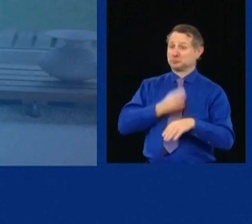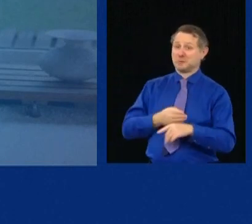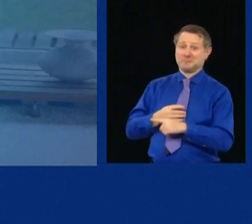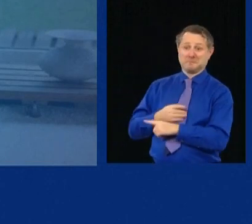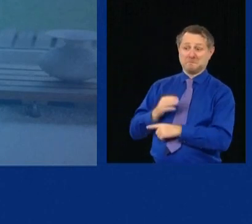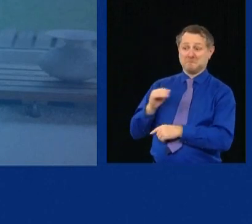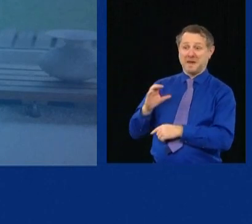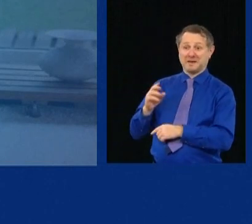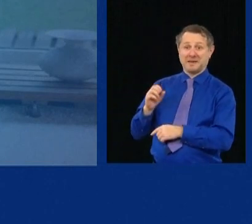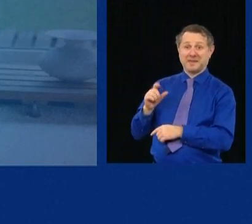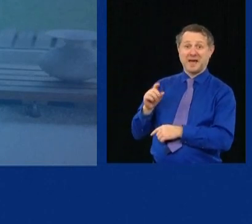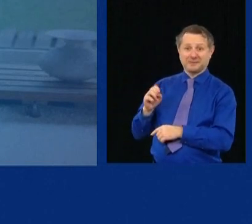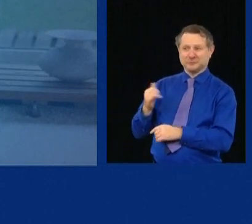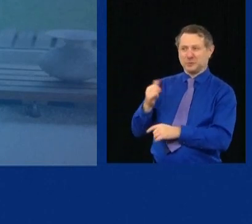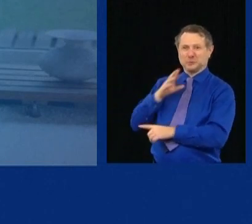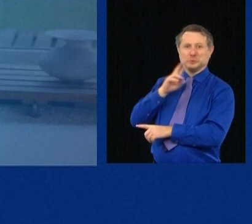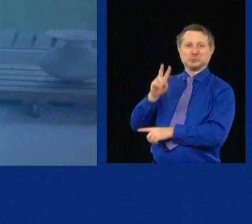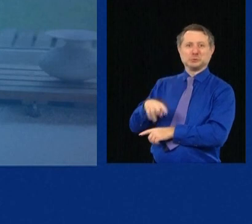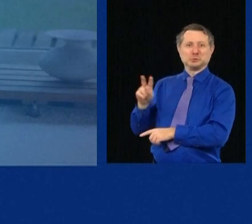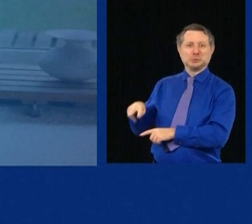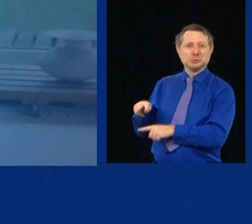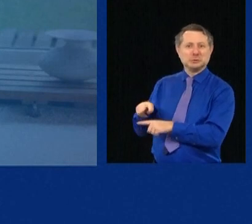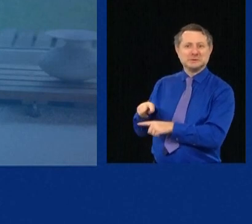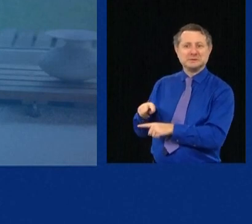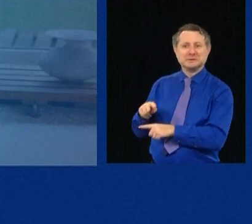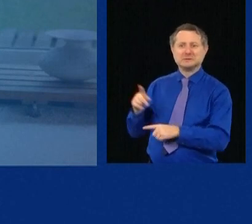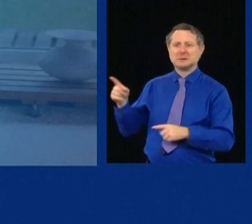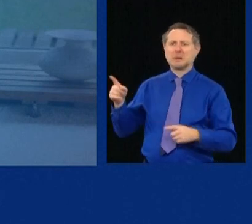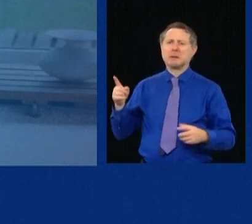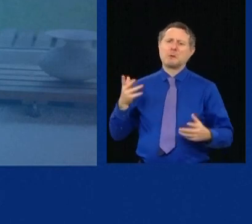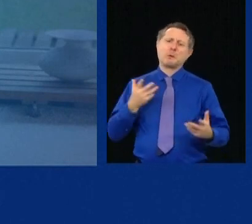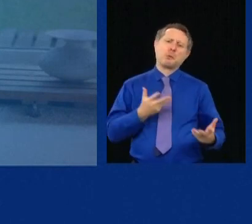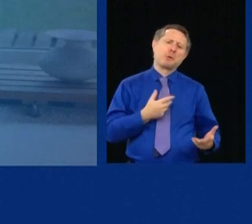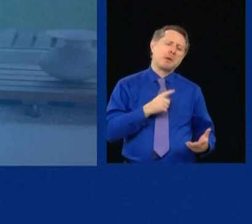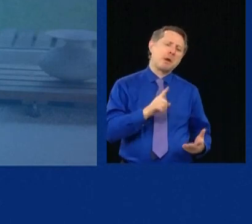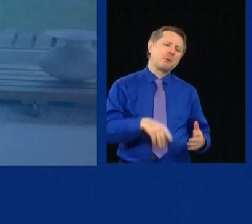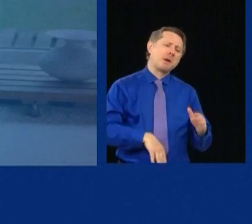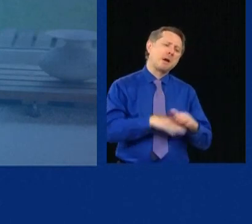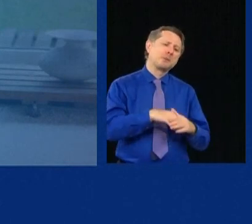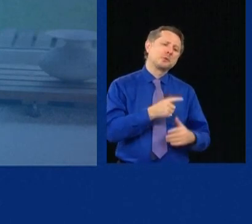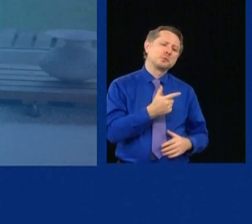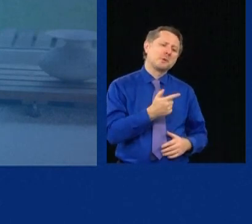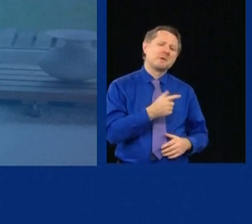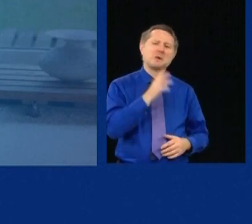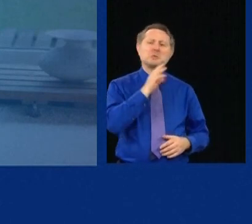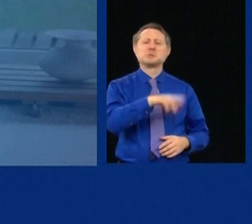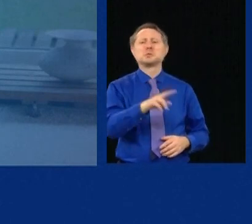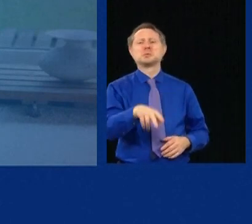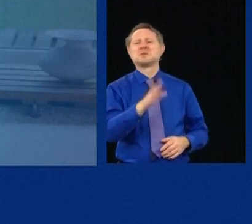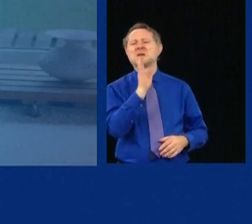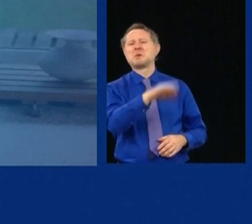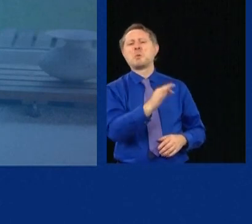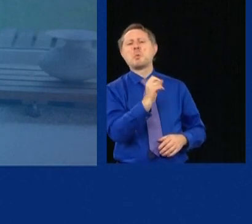1 TO 21. OKAY. MIKAYLA MY DAUGHTER IS 22.